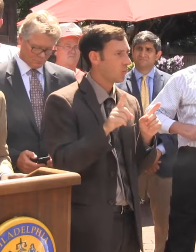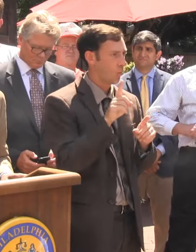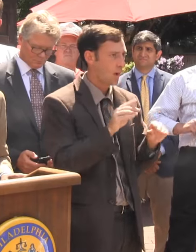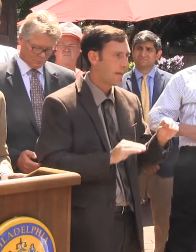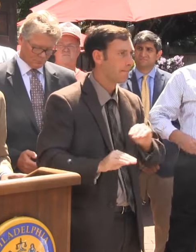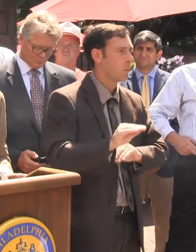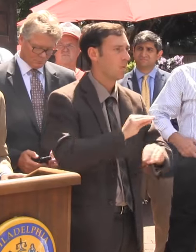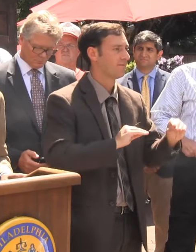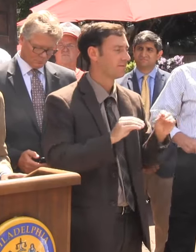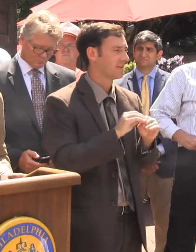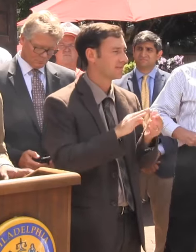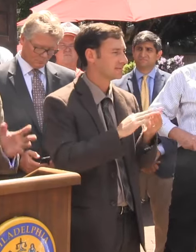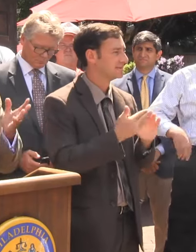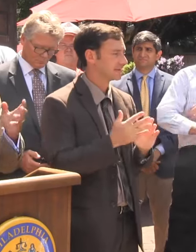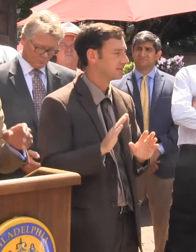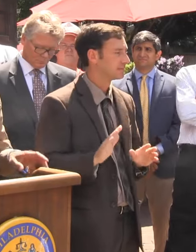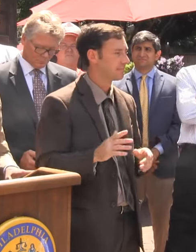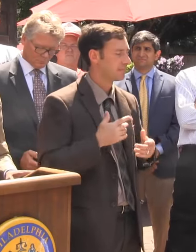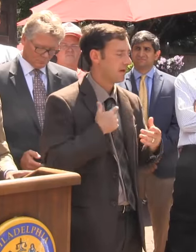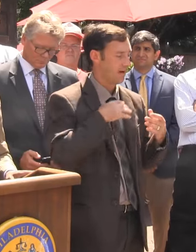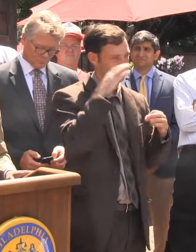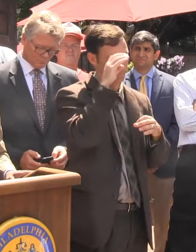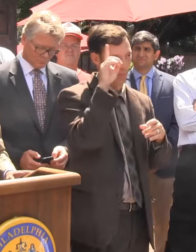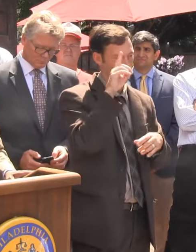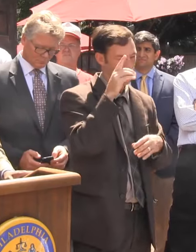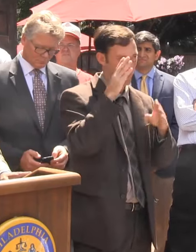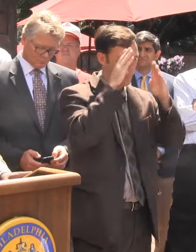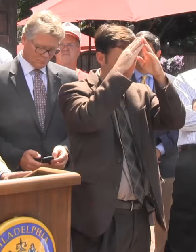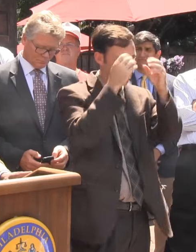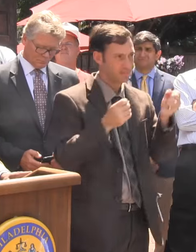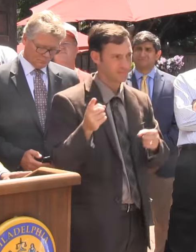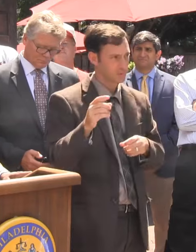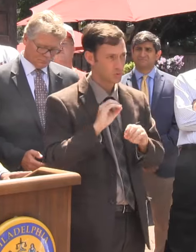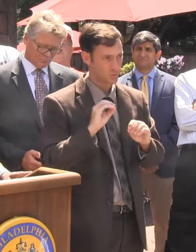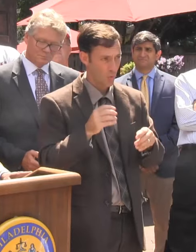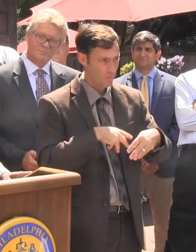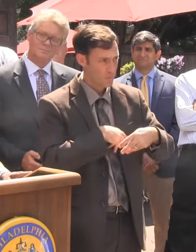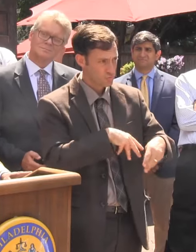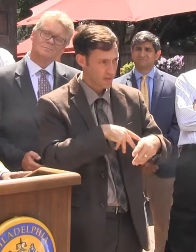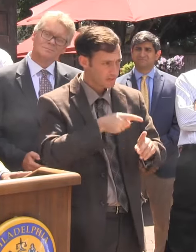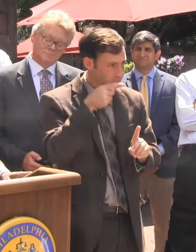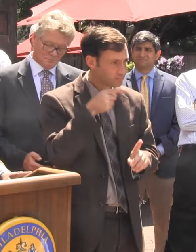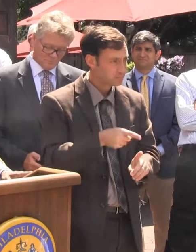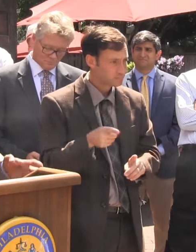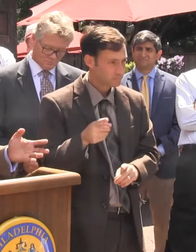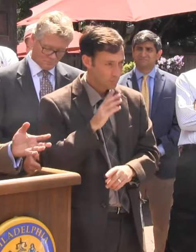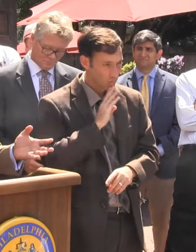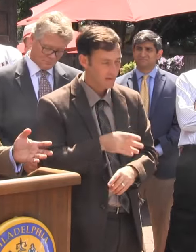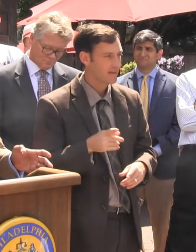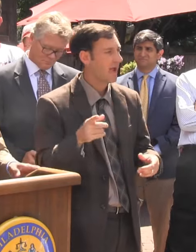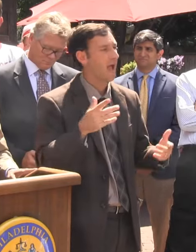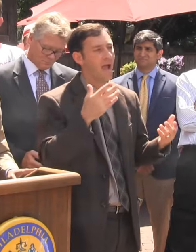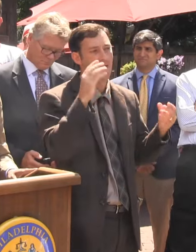within the city. So, but I have no idea where the Popemobile is. I have no information in